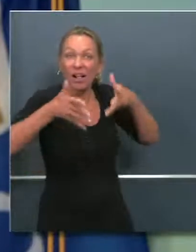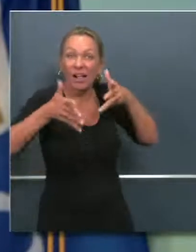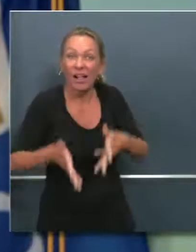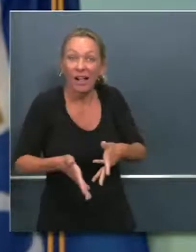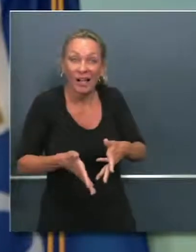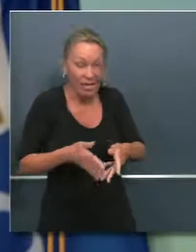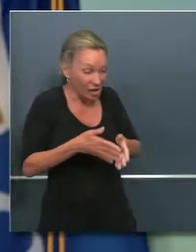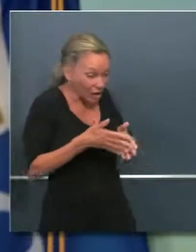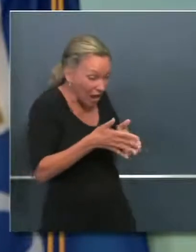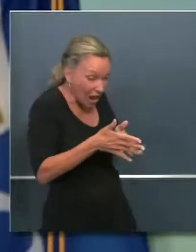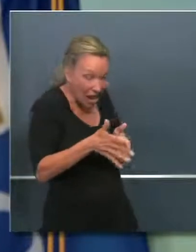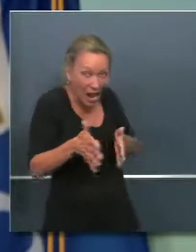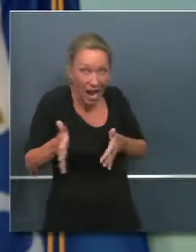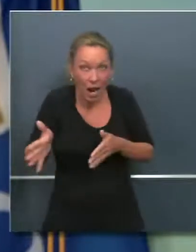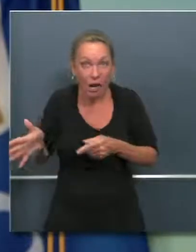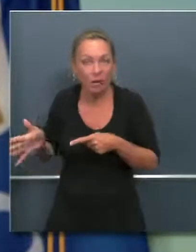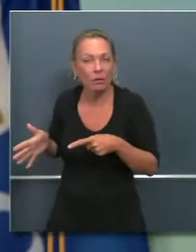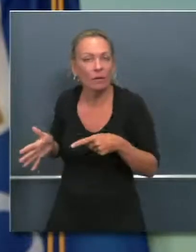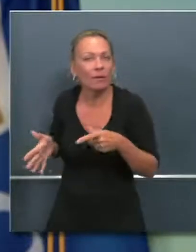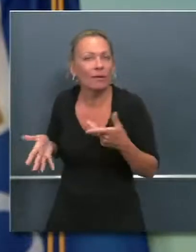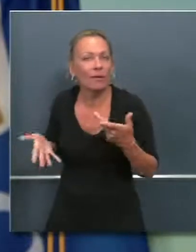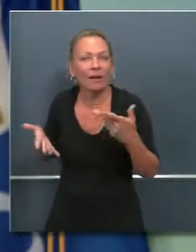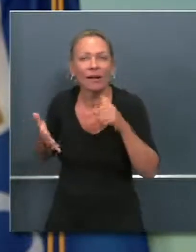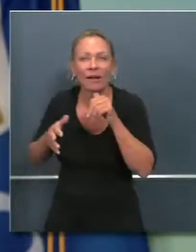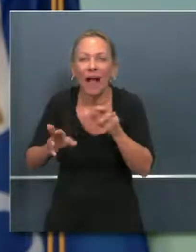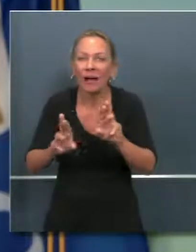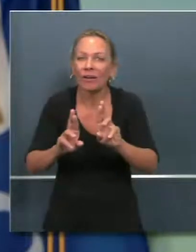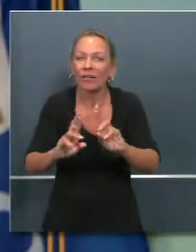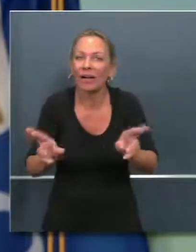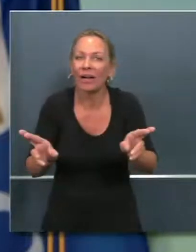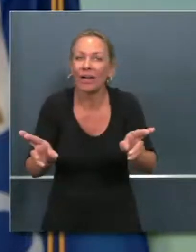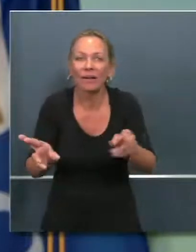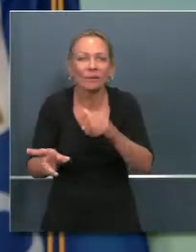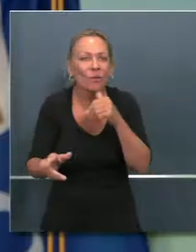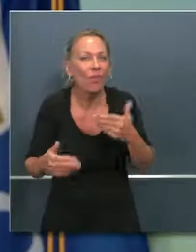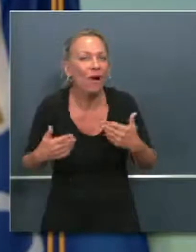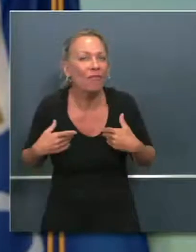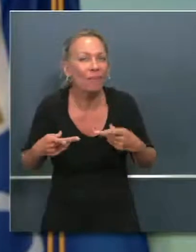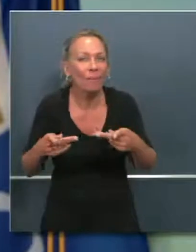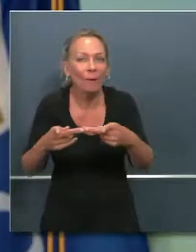I'm pleased and I'm very grateful members of the California Legislature will be doing an oversight